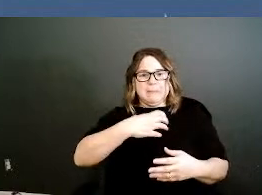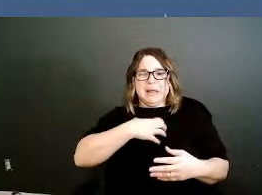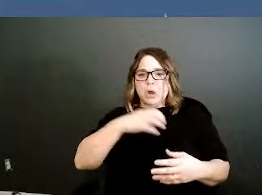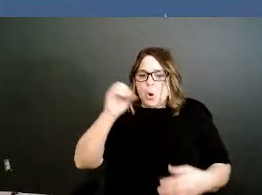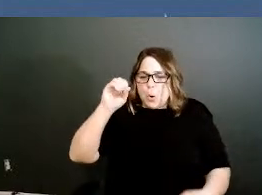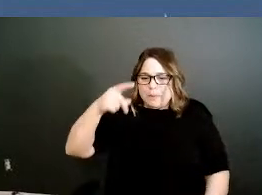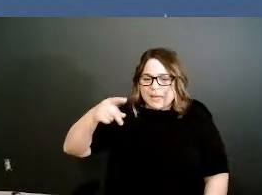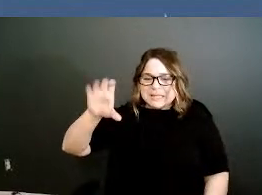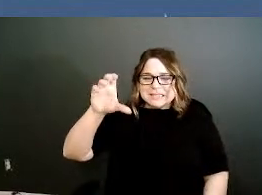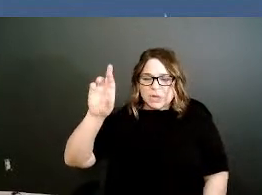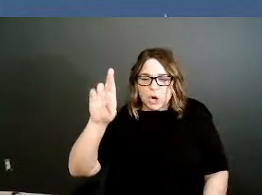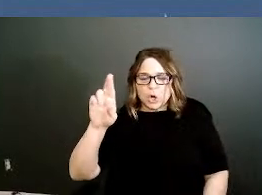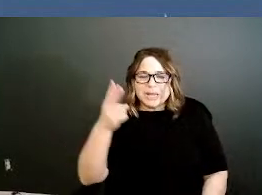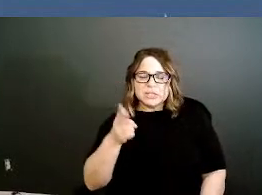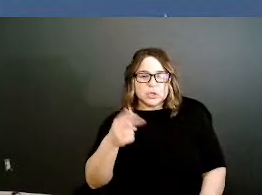MONEY? NO, IT'S NOT.